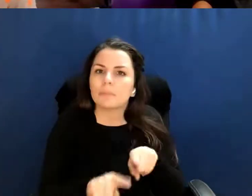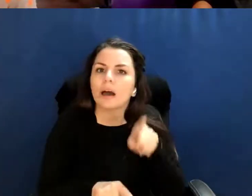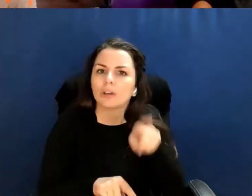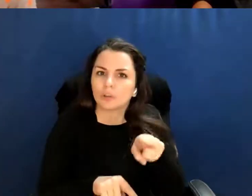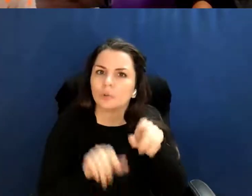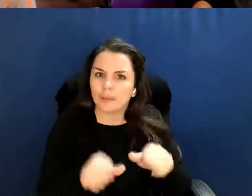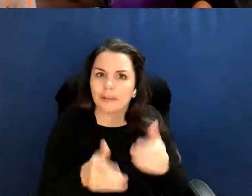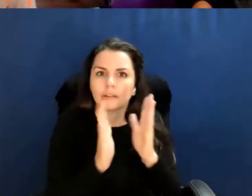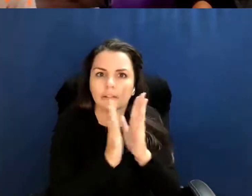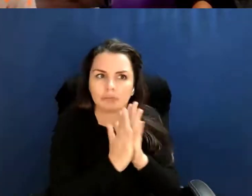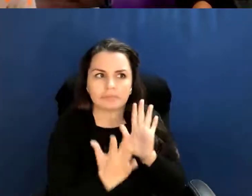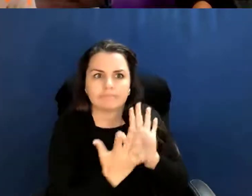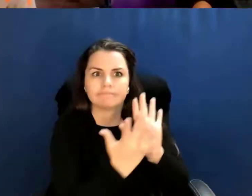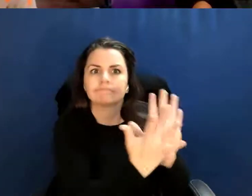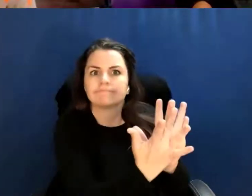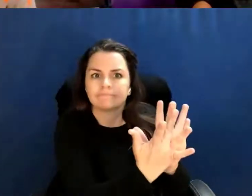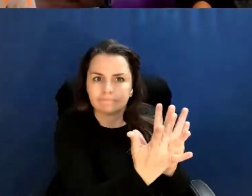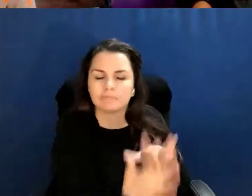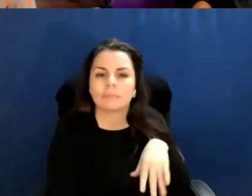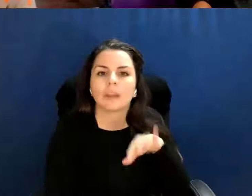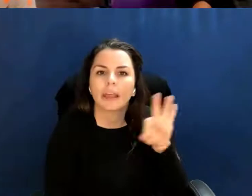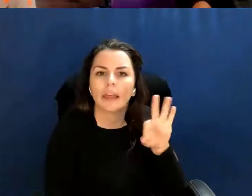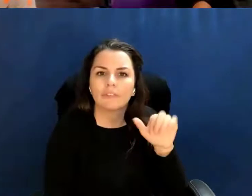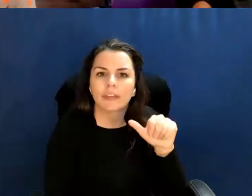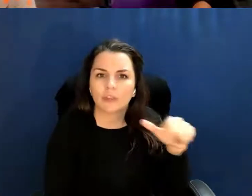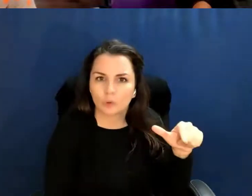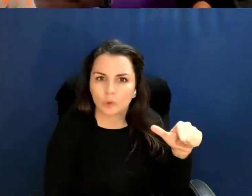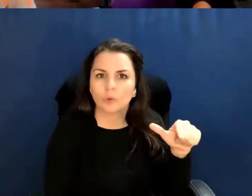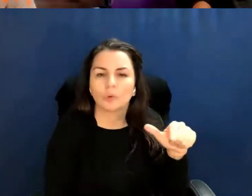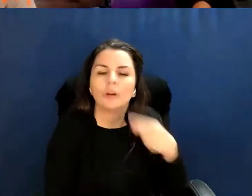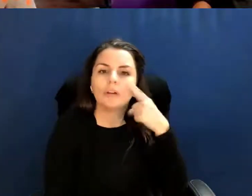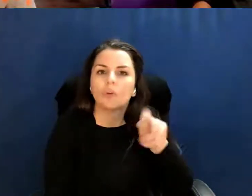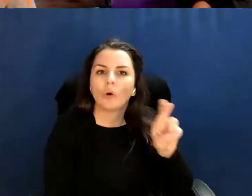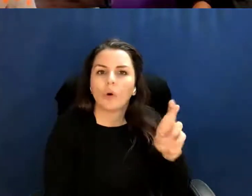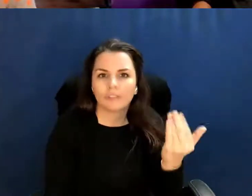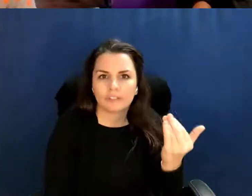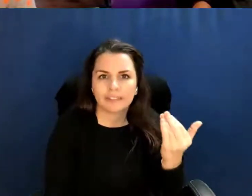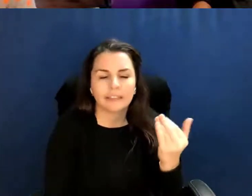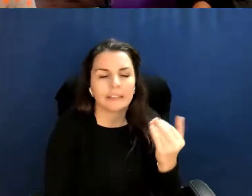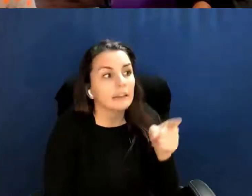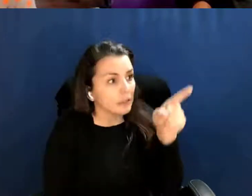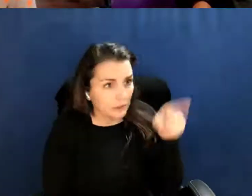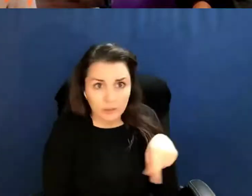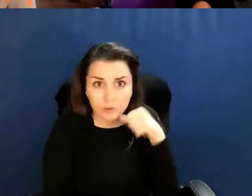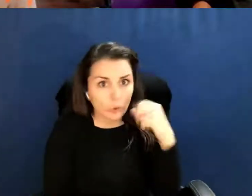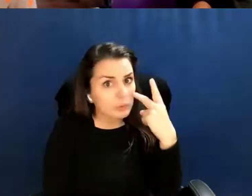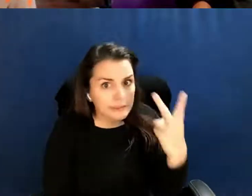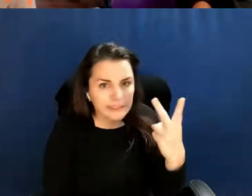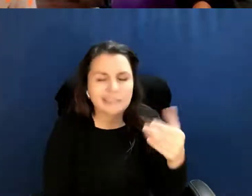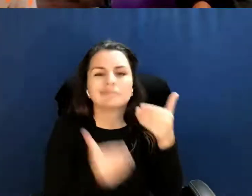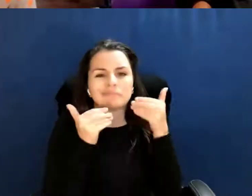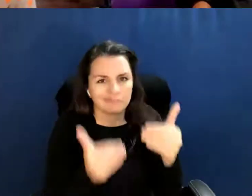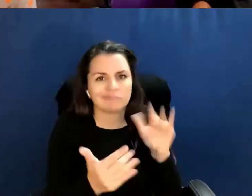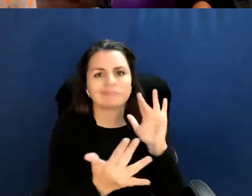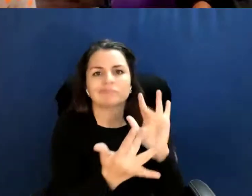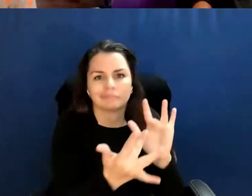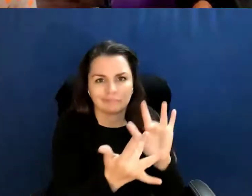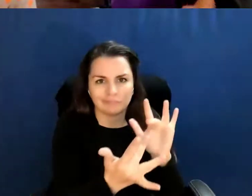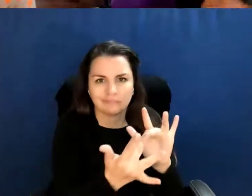I would check the FAQs on the R15 page. And if you don't see the answer there, you could reach out to some of the grants management